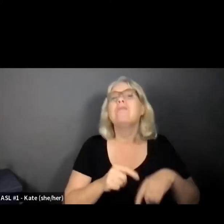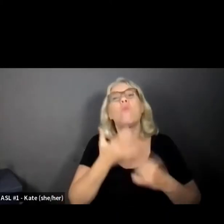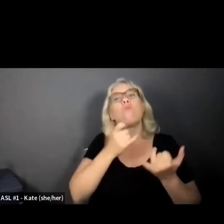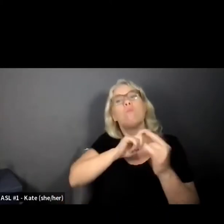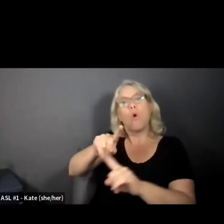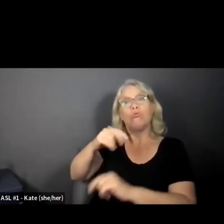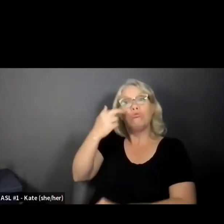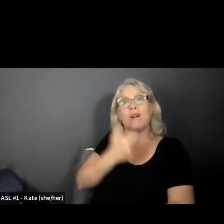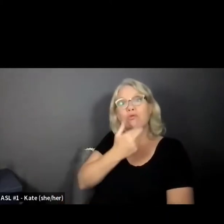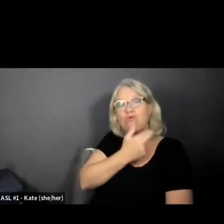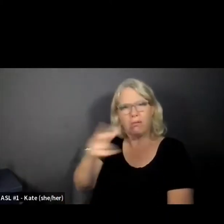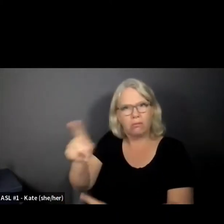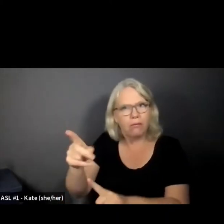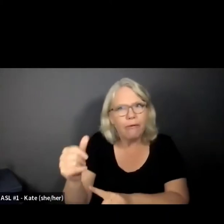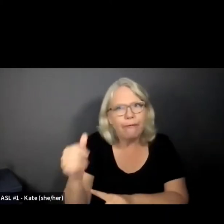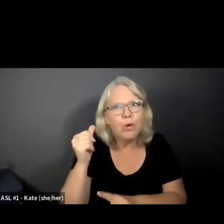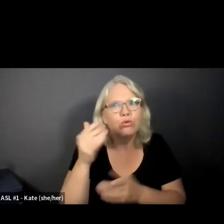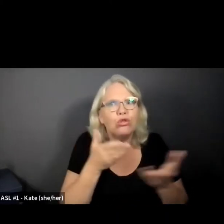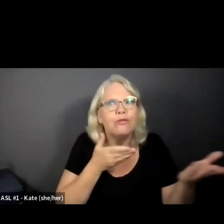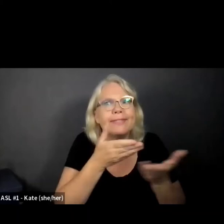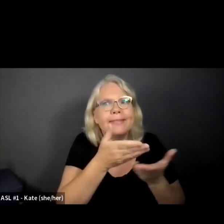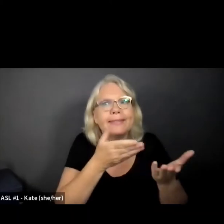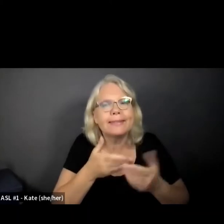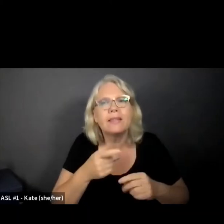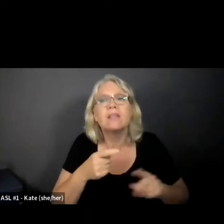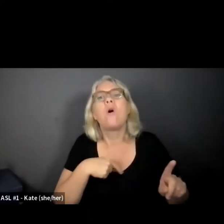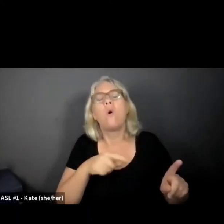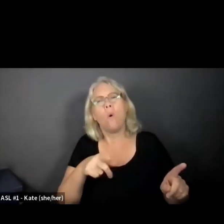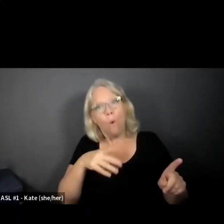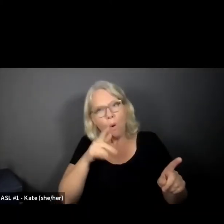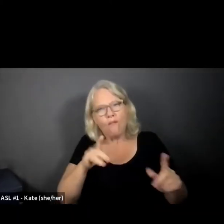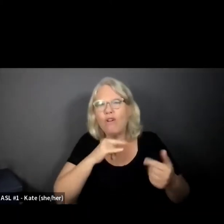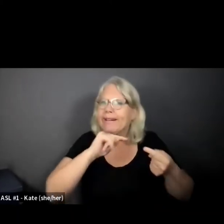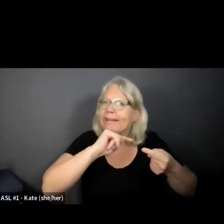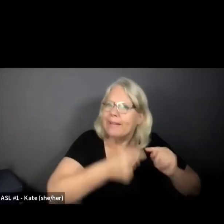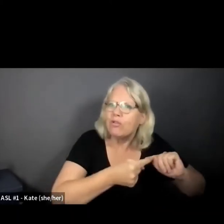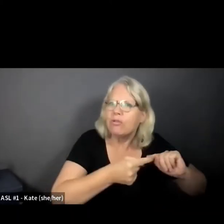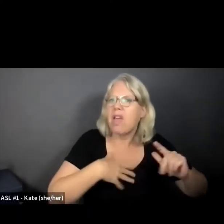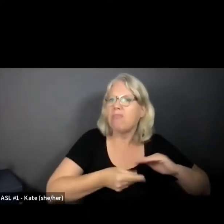THE TRIBUNAL AWARDED $2,000 IN COMPENSATION FOR INJURY TO DIGNITY.